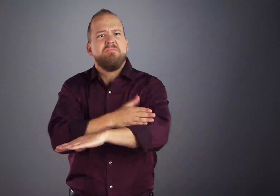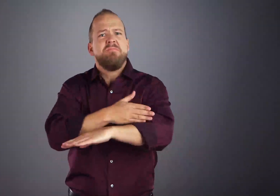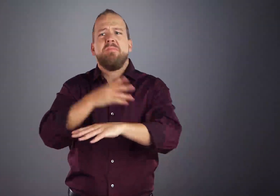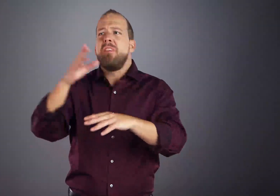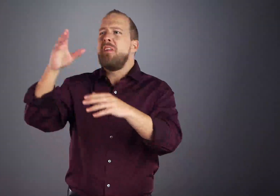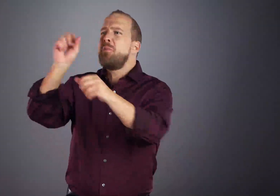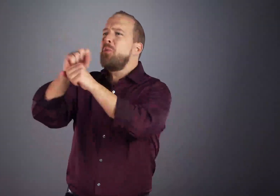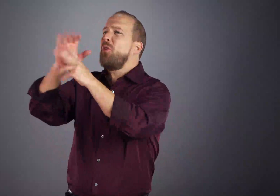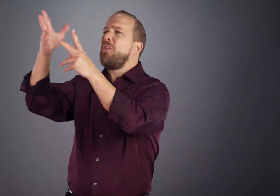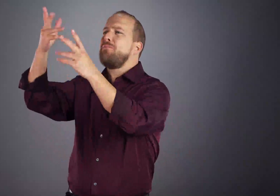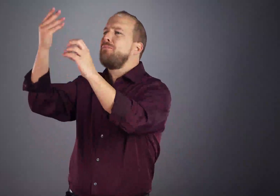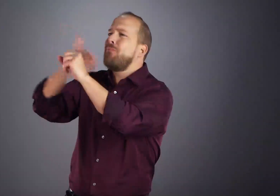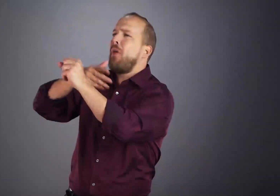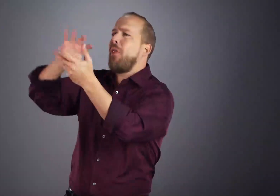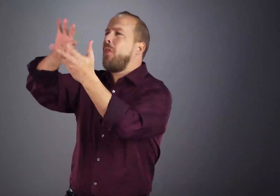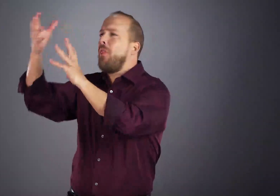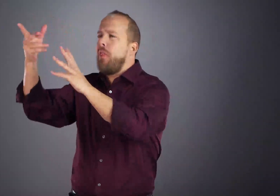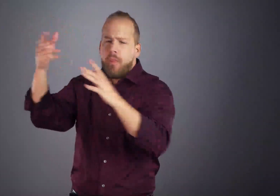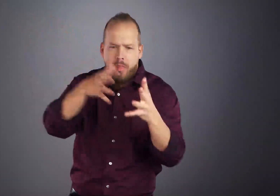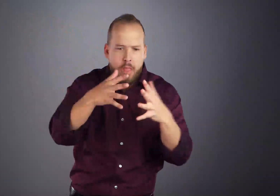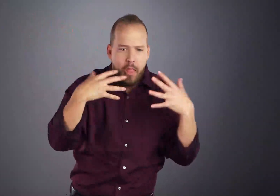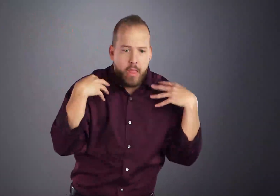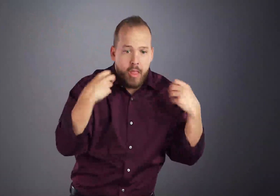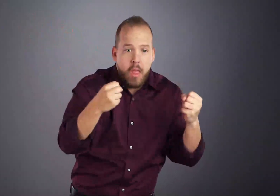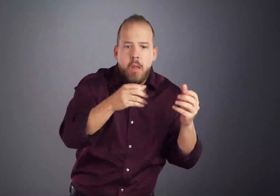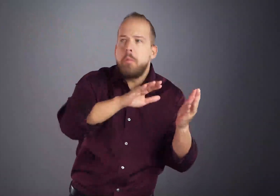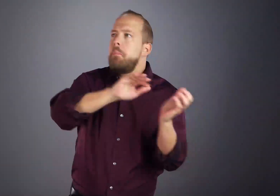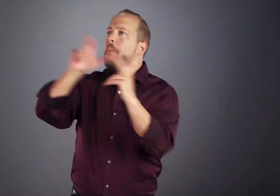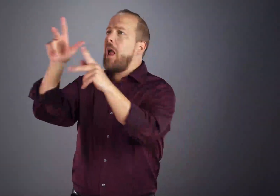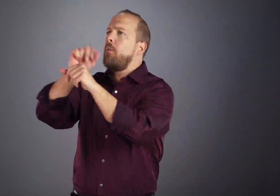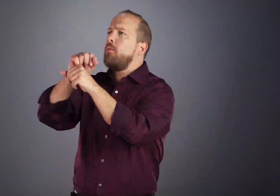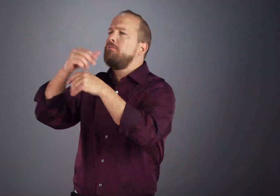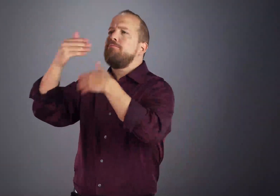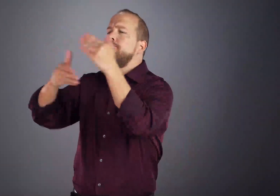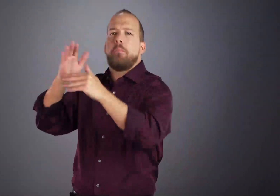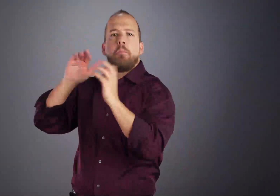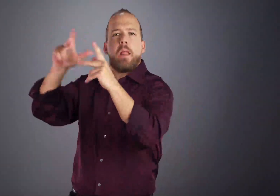Business and professional men have regained their standing.